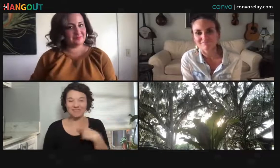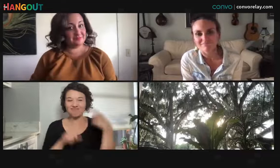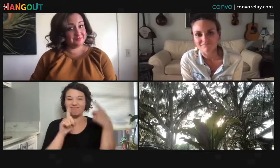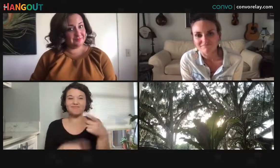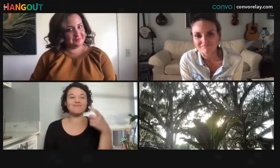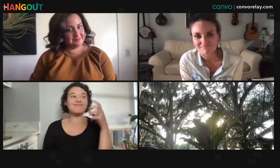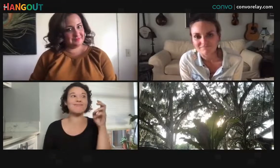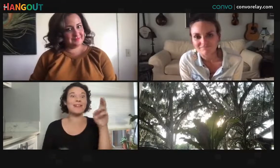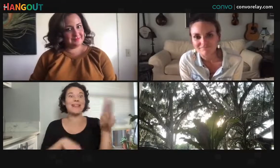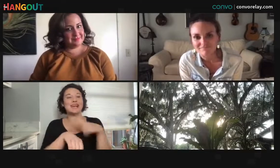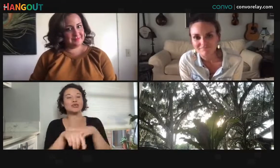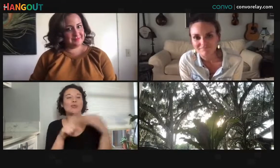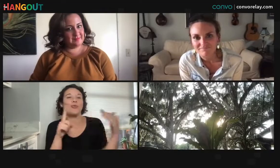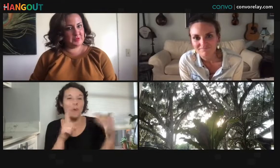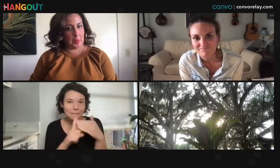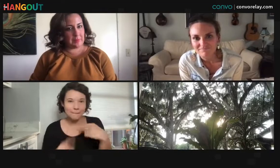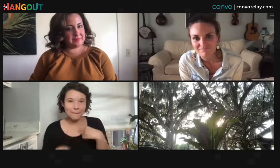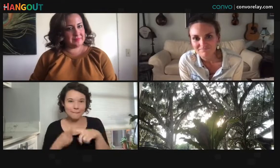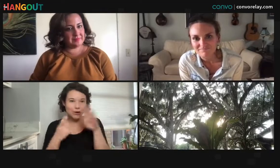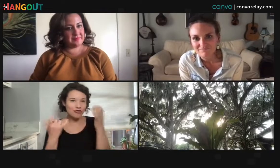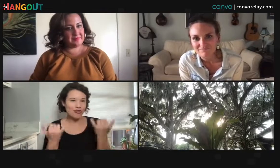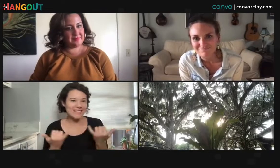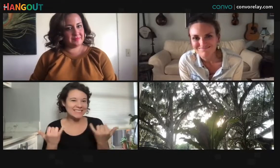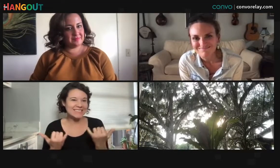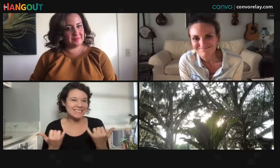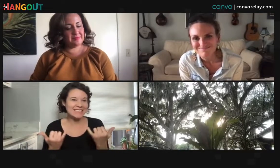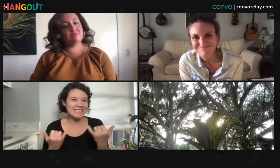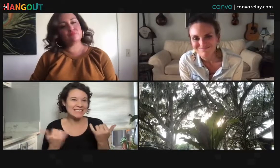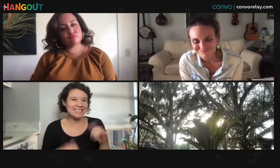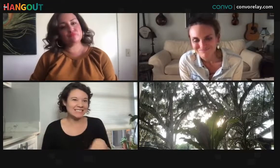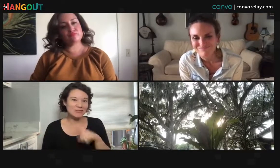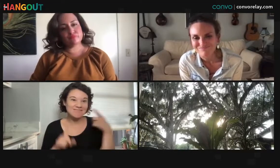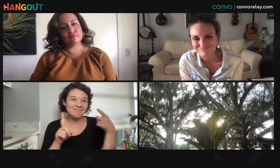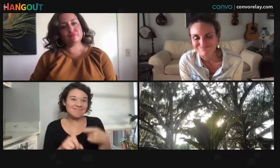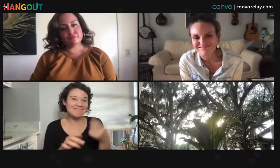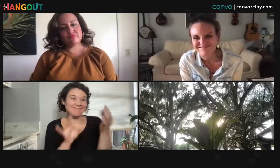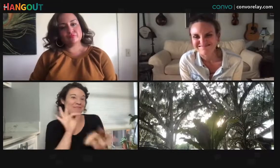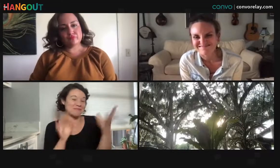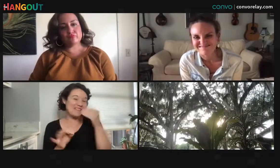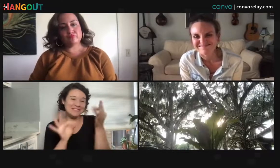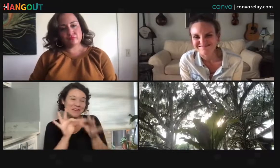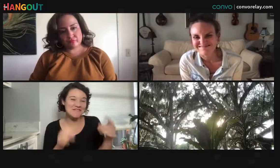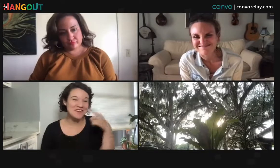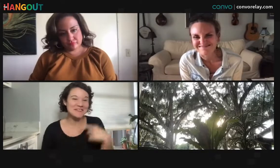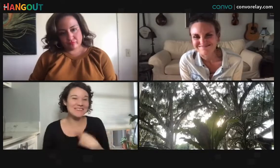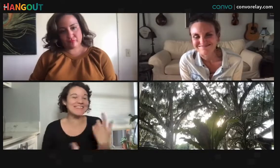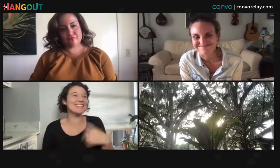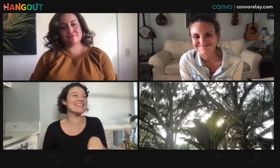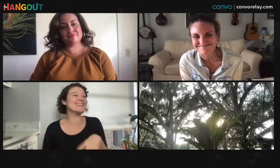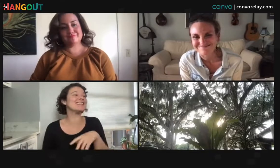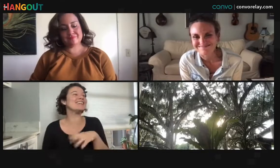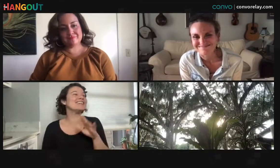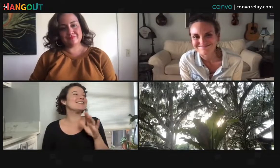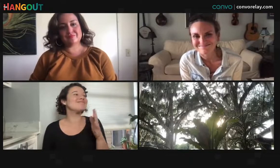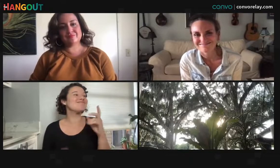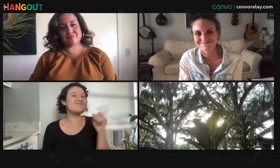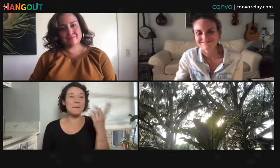mallory here and to add i think nature reminds me to be present what it comes down to i think it's pretty simple for